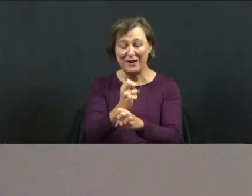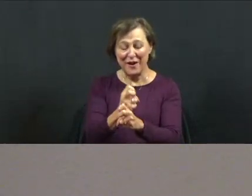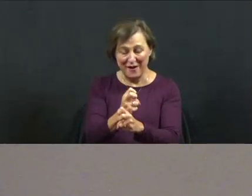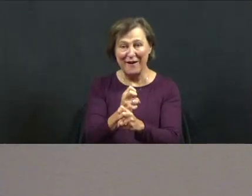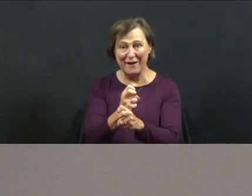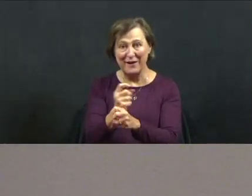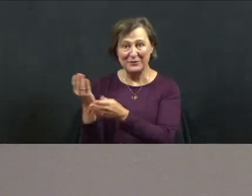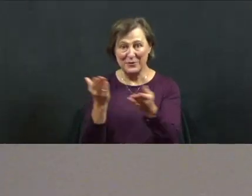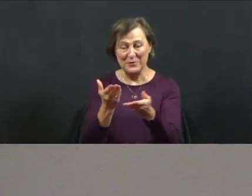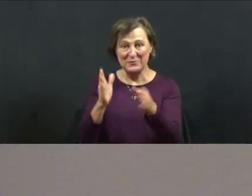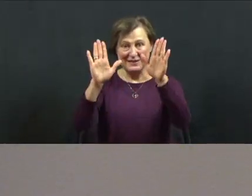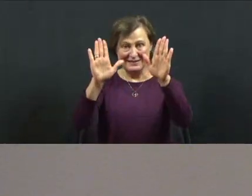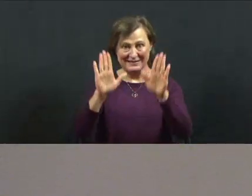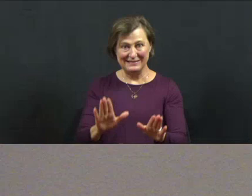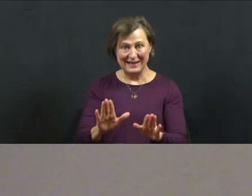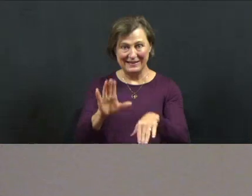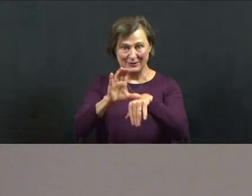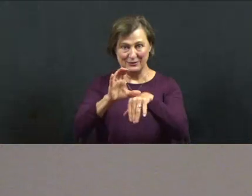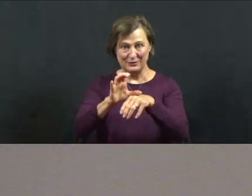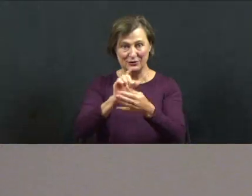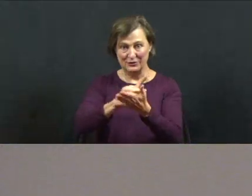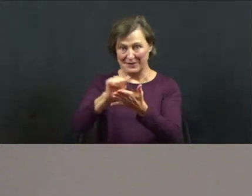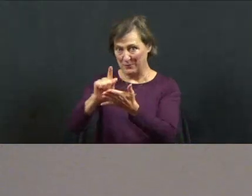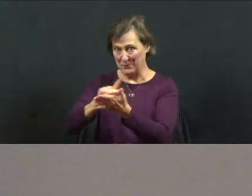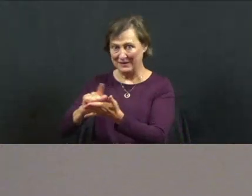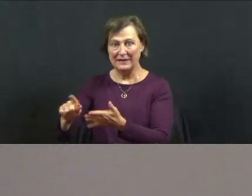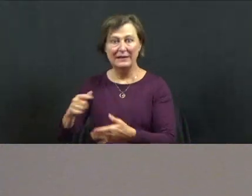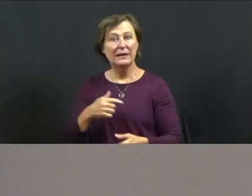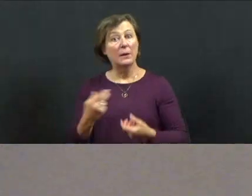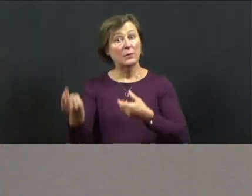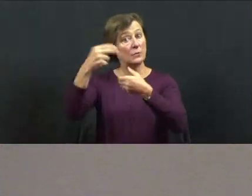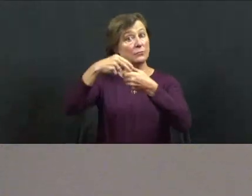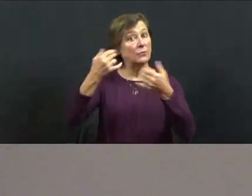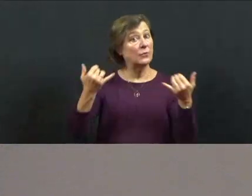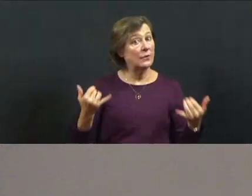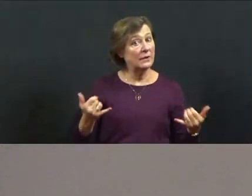each week. I'm joined today by our celebrant,